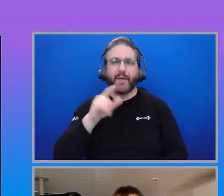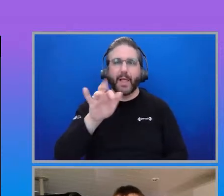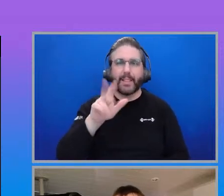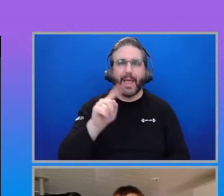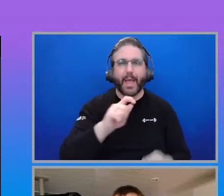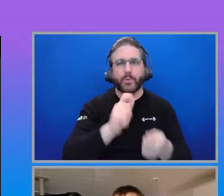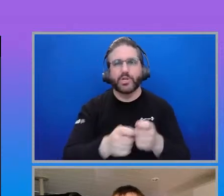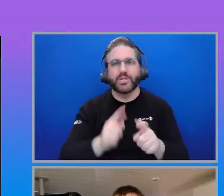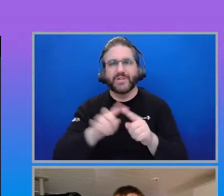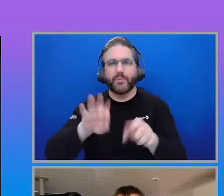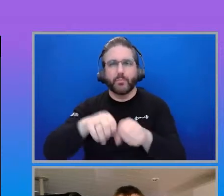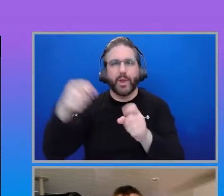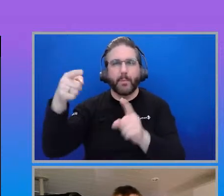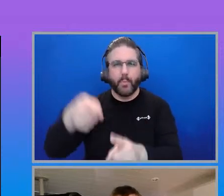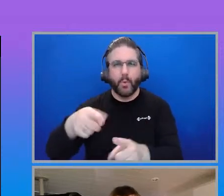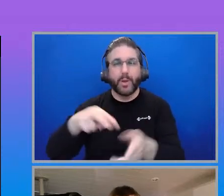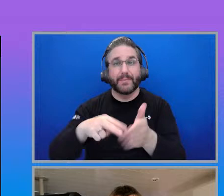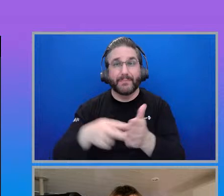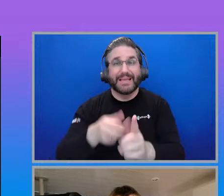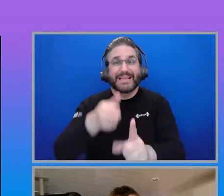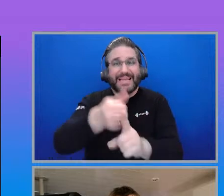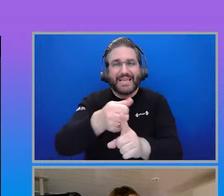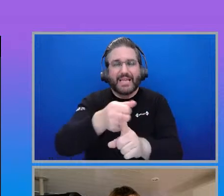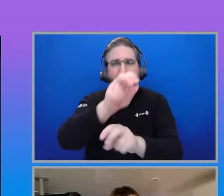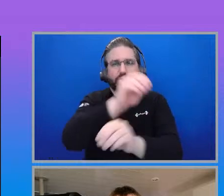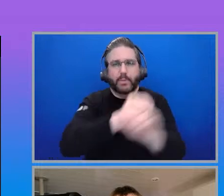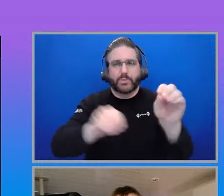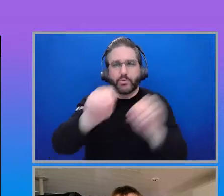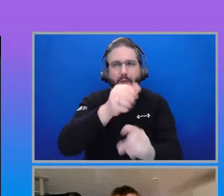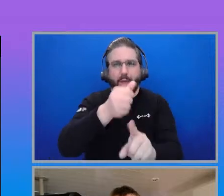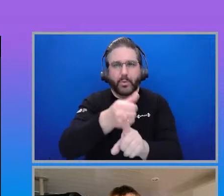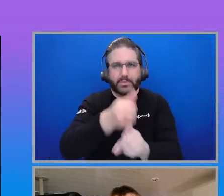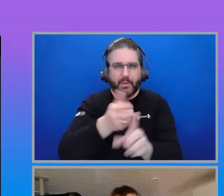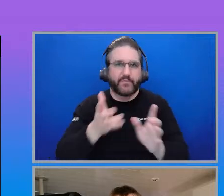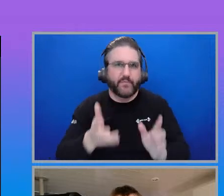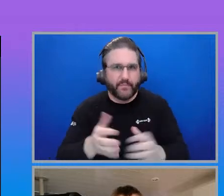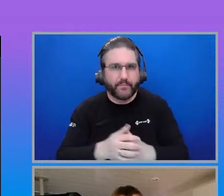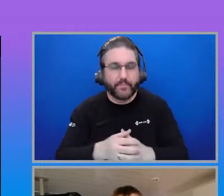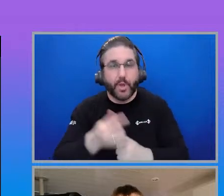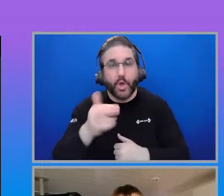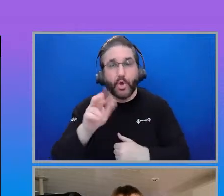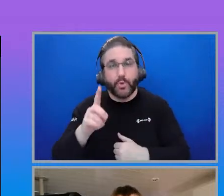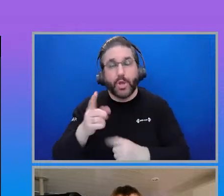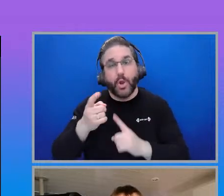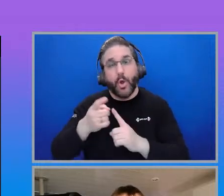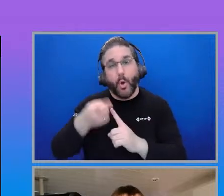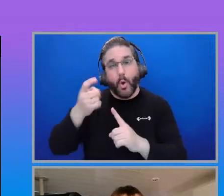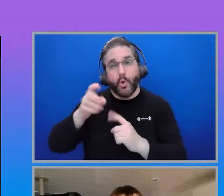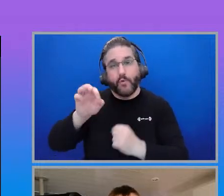points, you might find that jumping around happens differently. Good auto flow